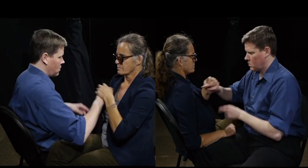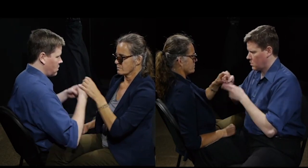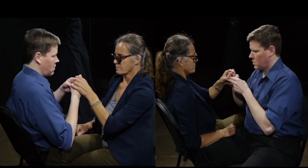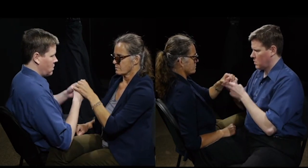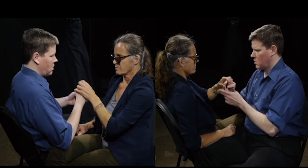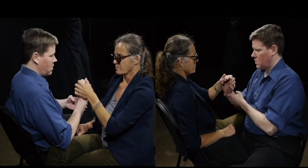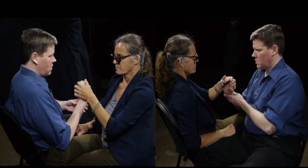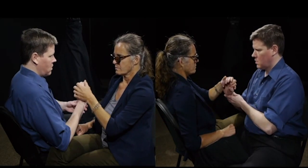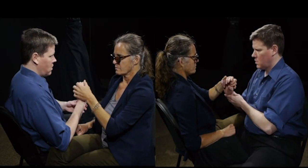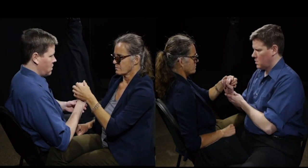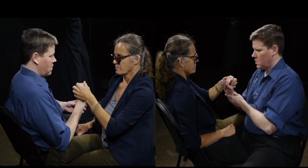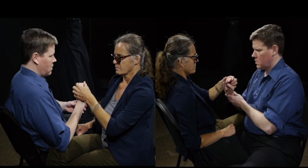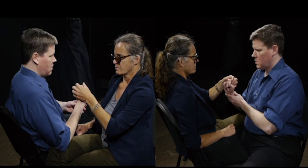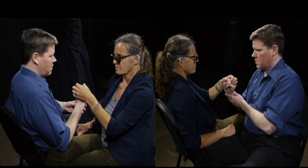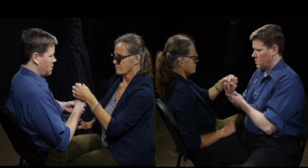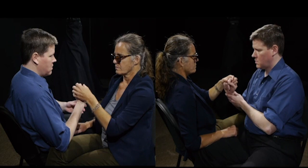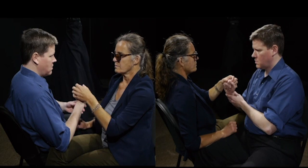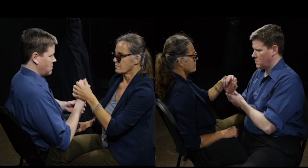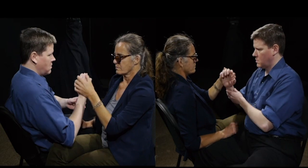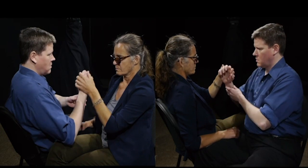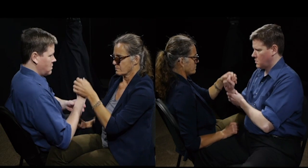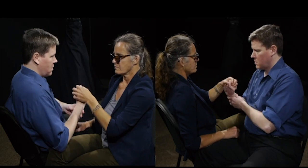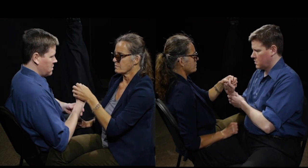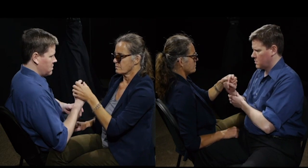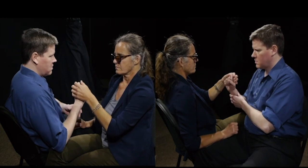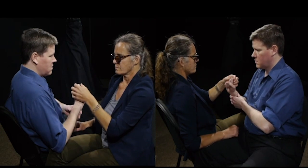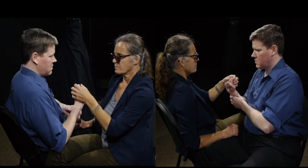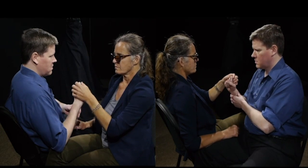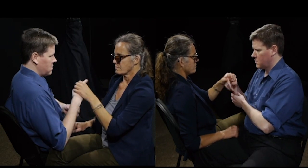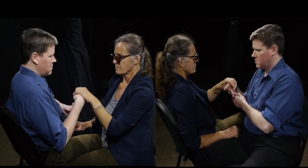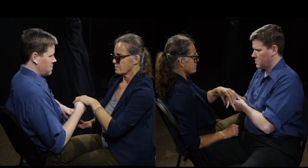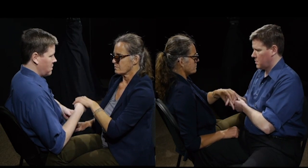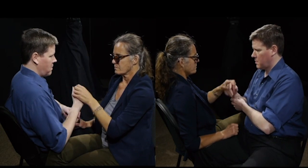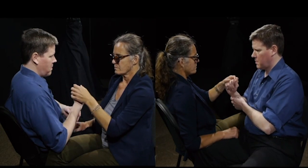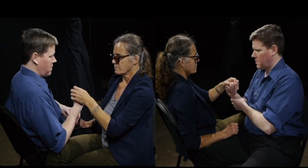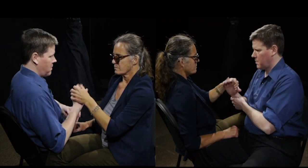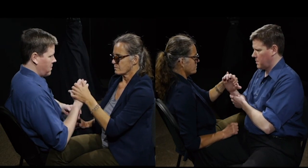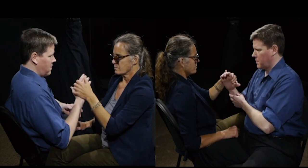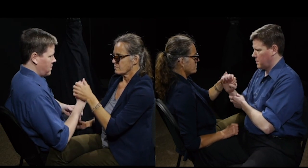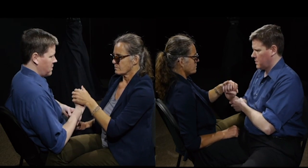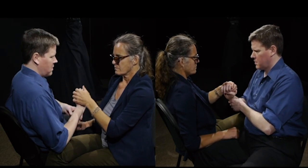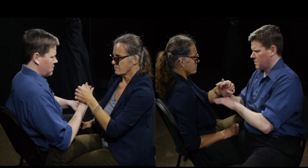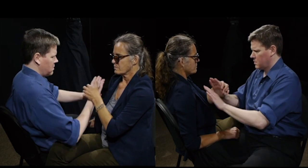Contact space consists of areas of the body that we frequently call into use to make our messages with.